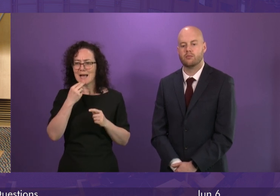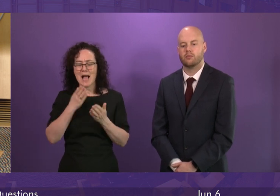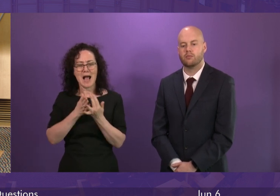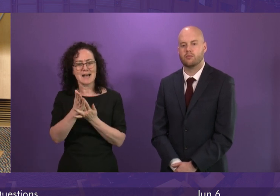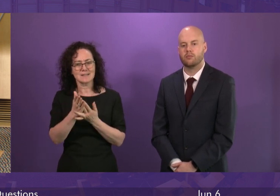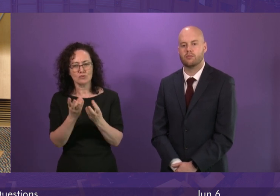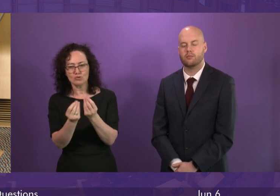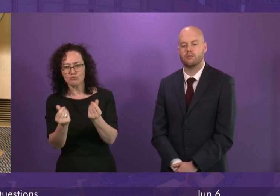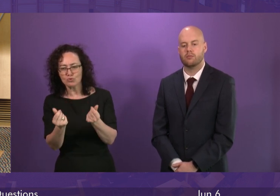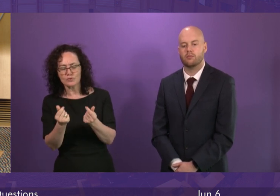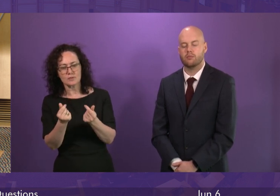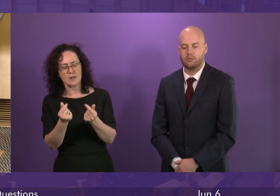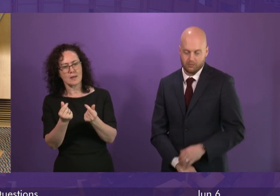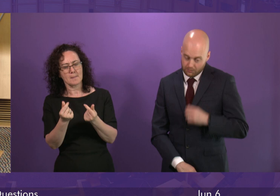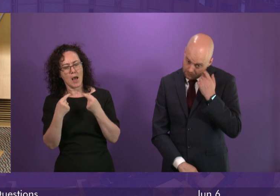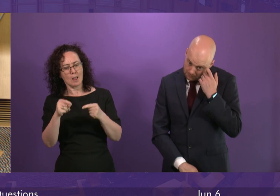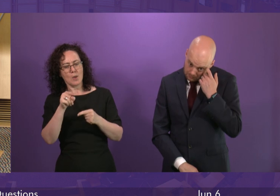that will inform their judgment about the progression